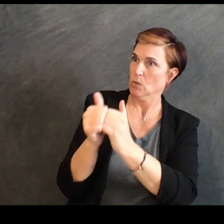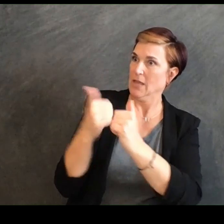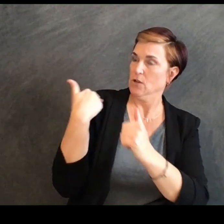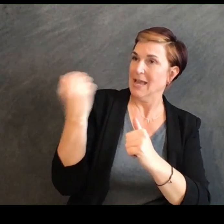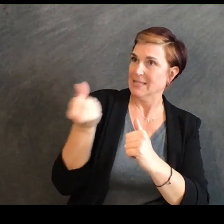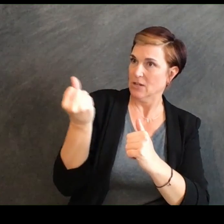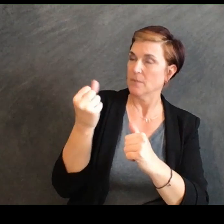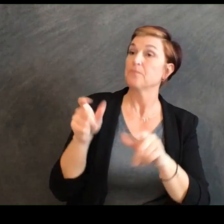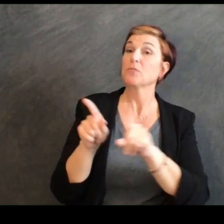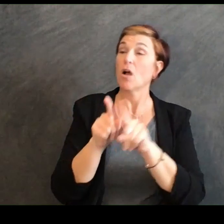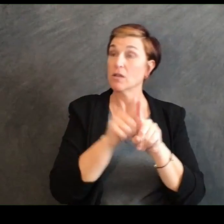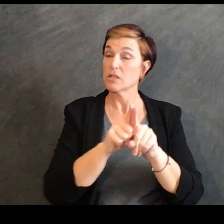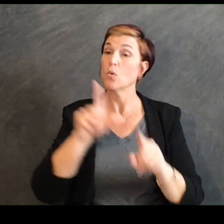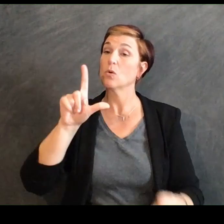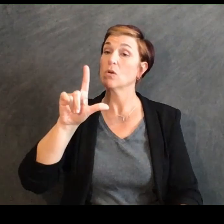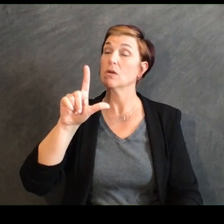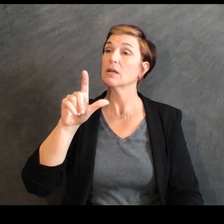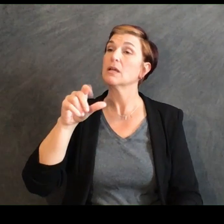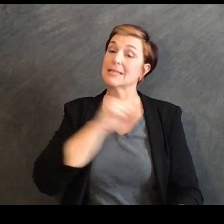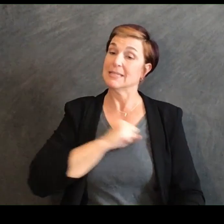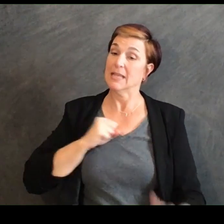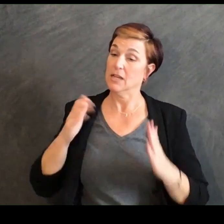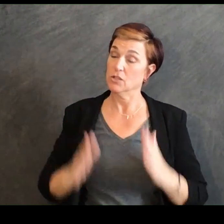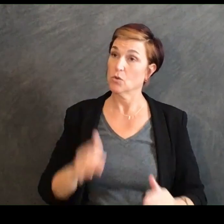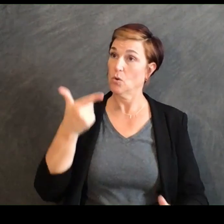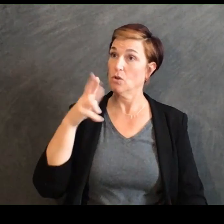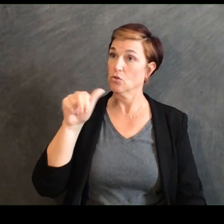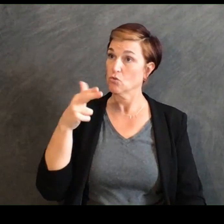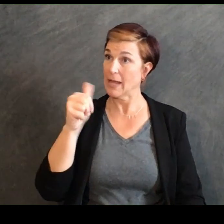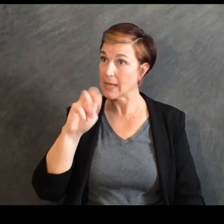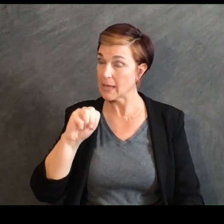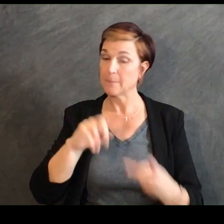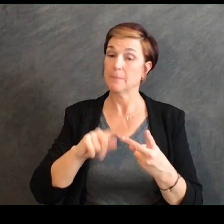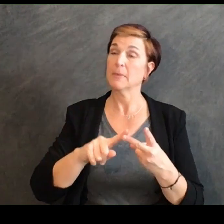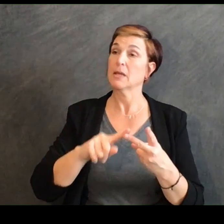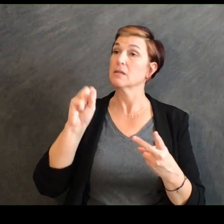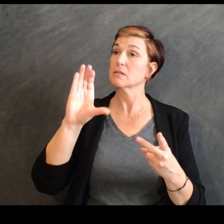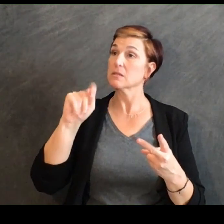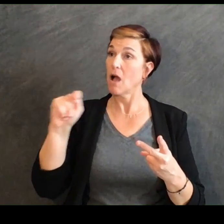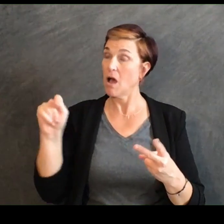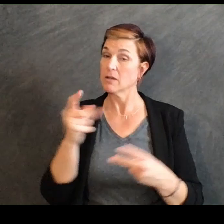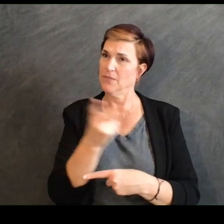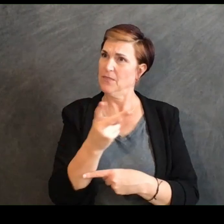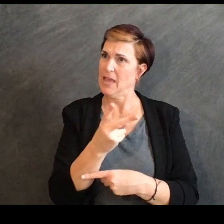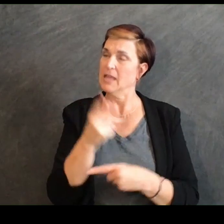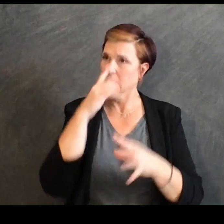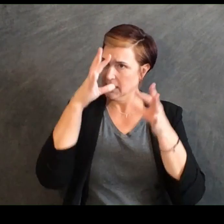Graham and also senator Scott Rick Scott herself isolating are you planning to